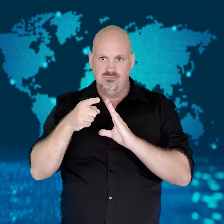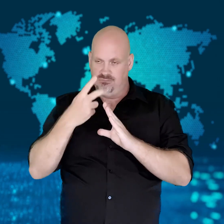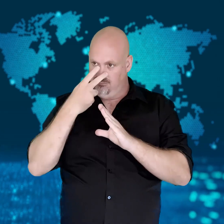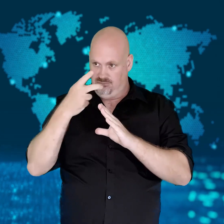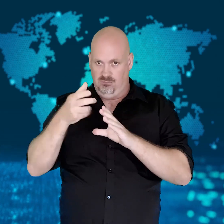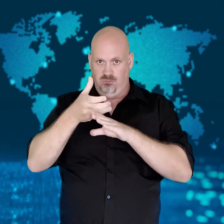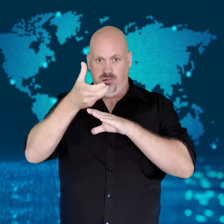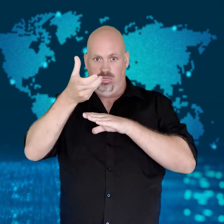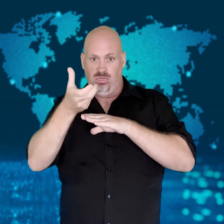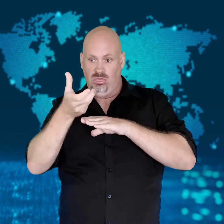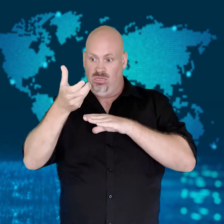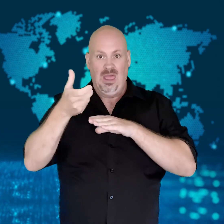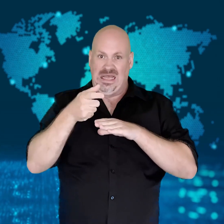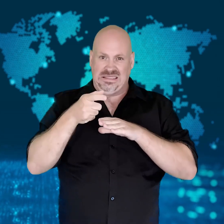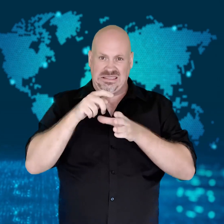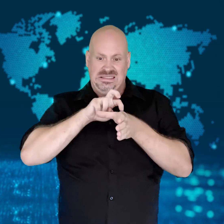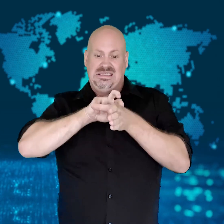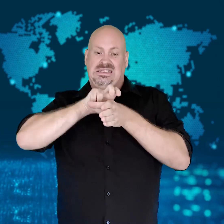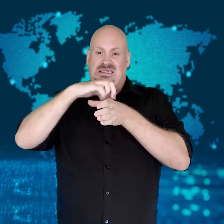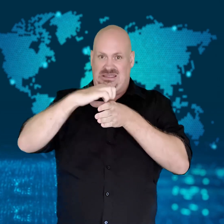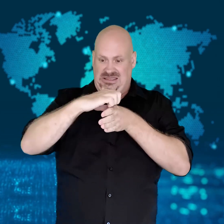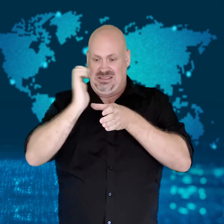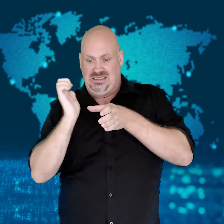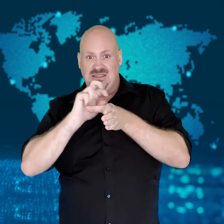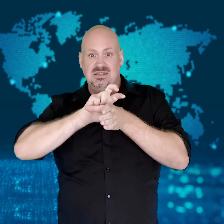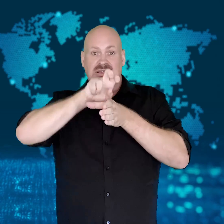to climb inside it.